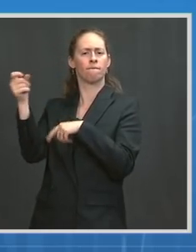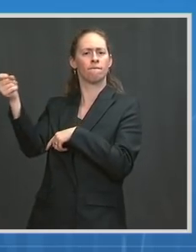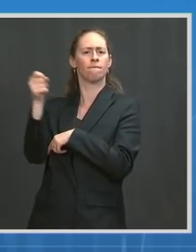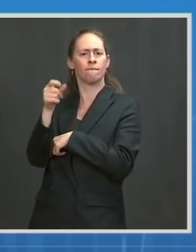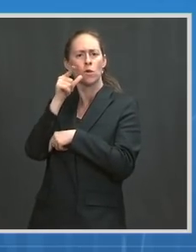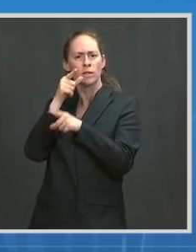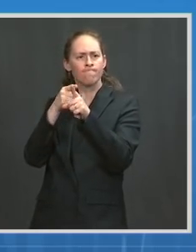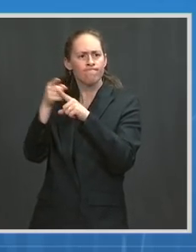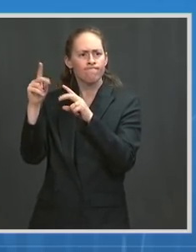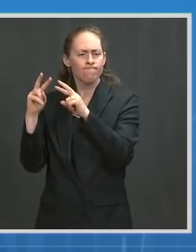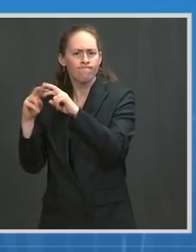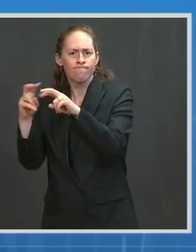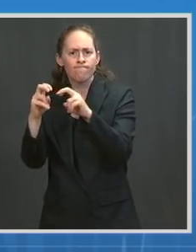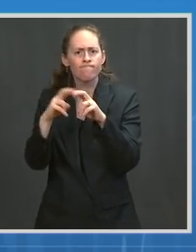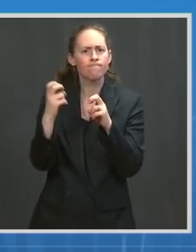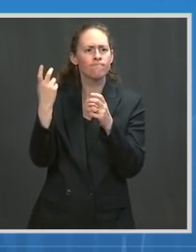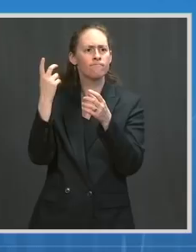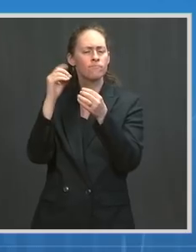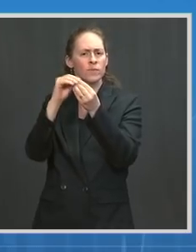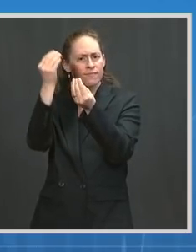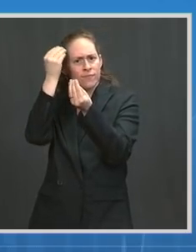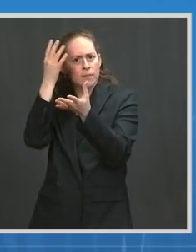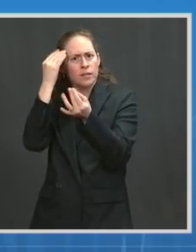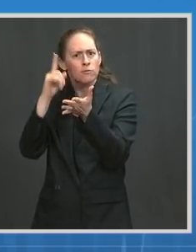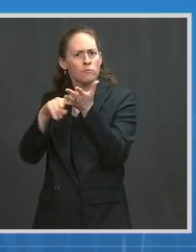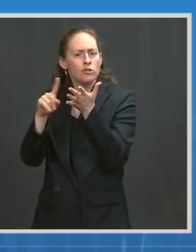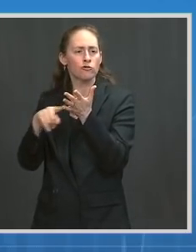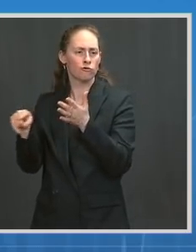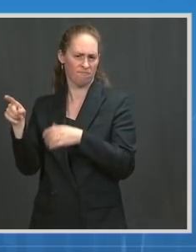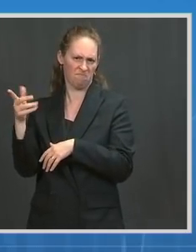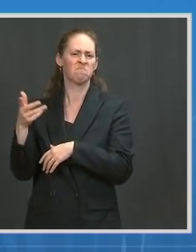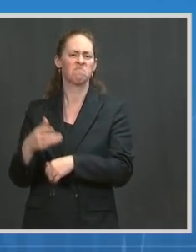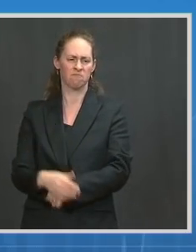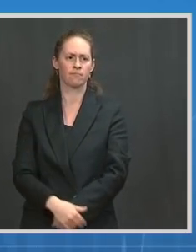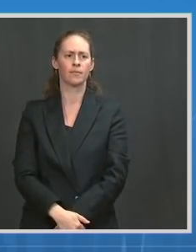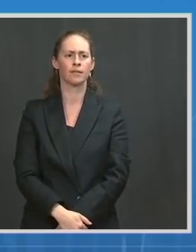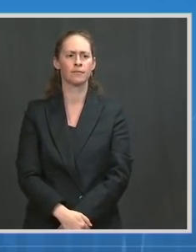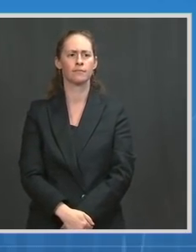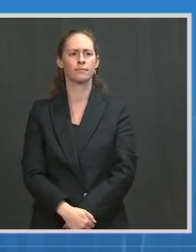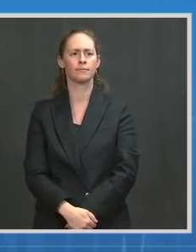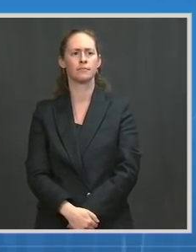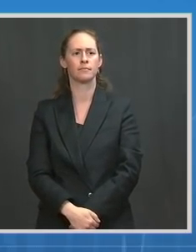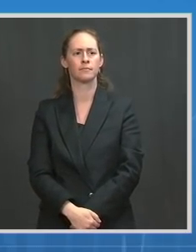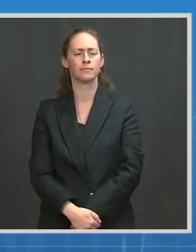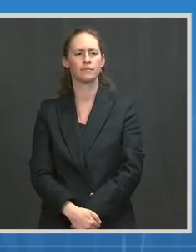It will expand public health career paths, recruit and train a diverse group of future public health leaders,